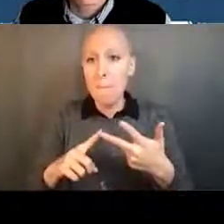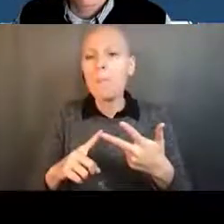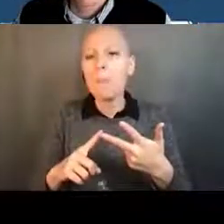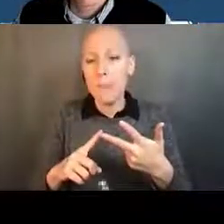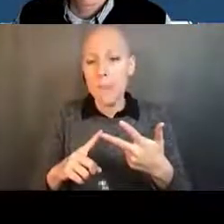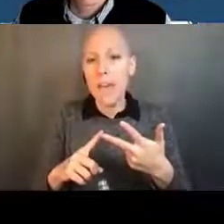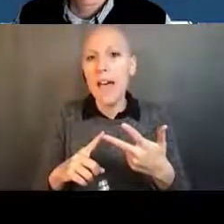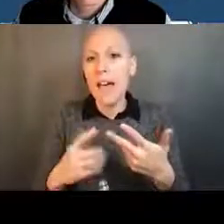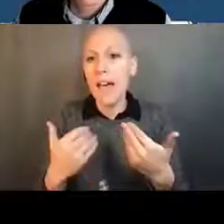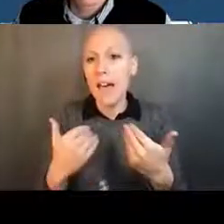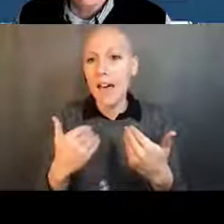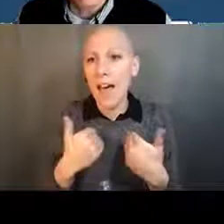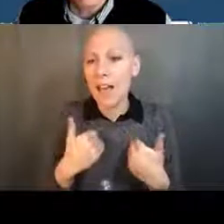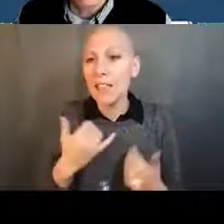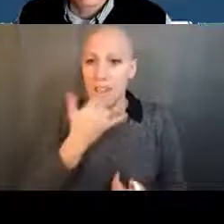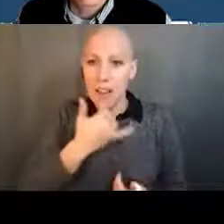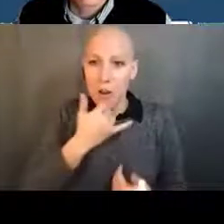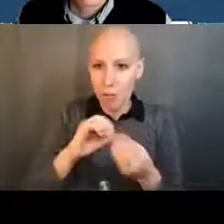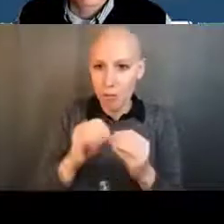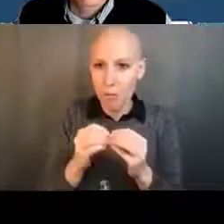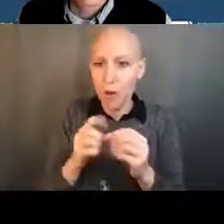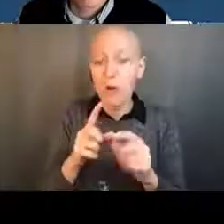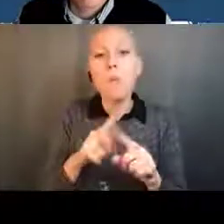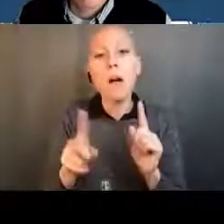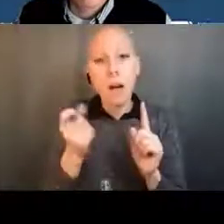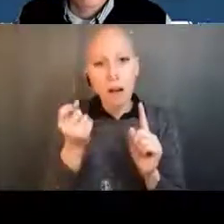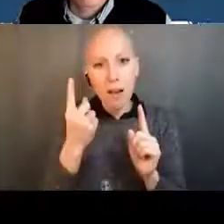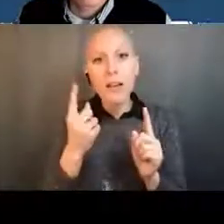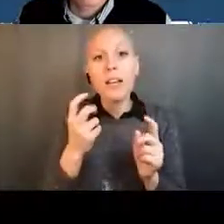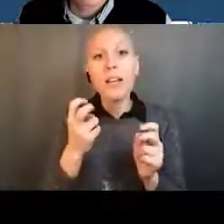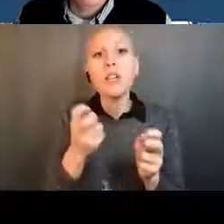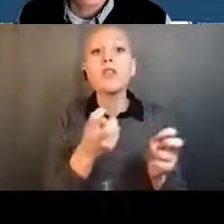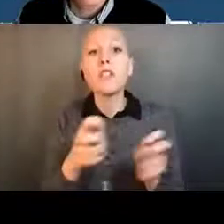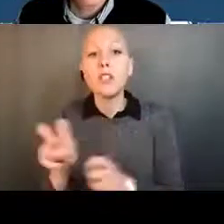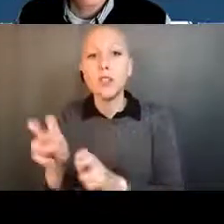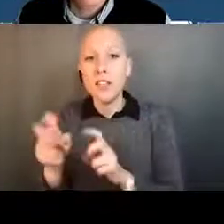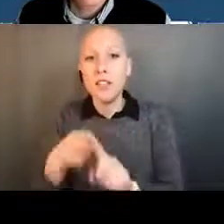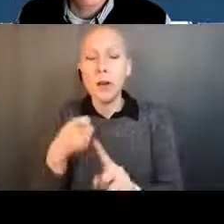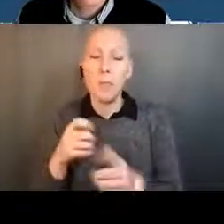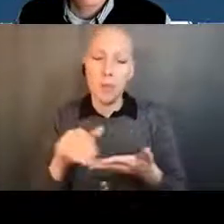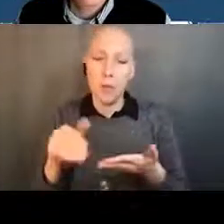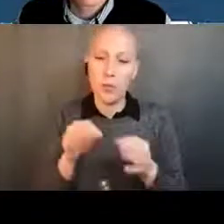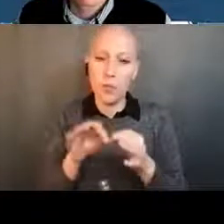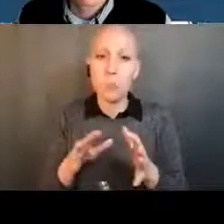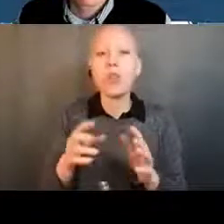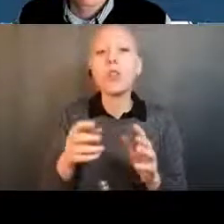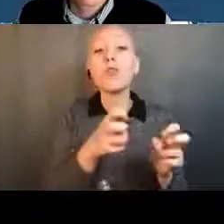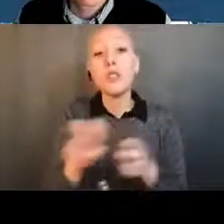But it's transitioning from the DUNS number to the Universal Entity Identifier,